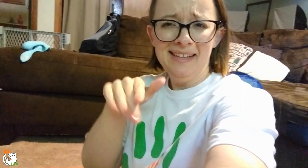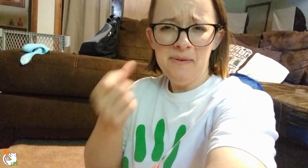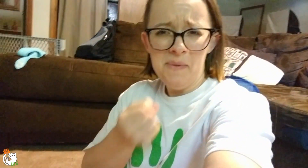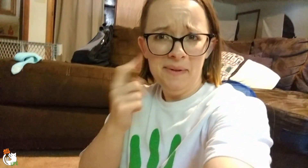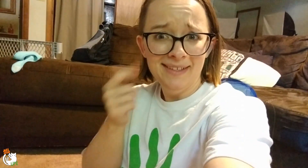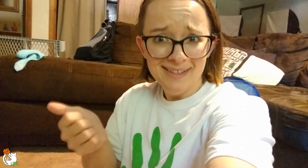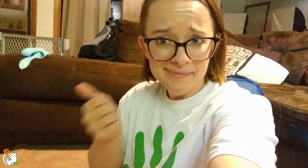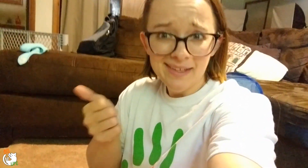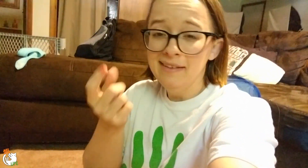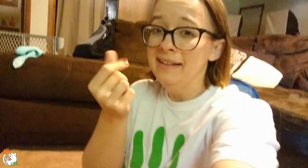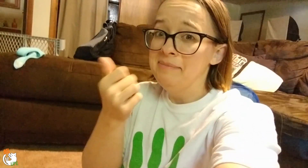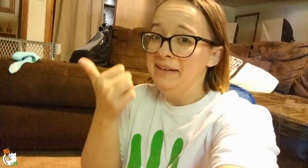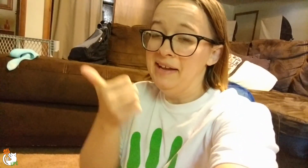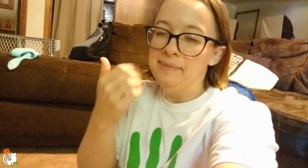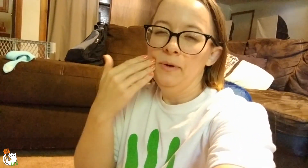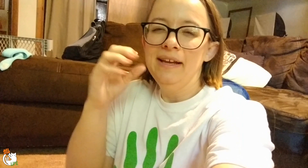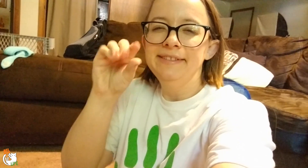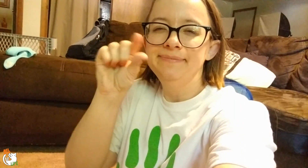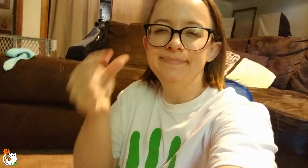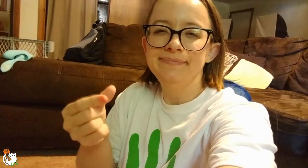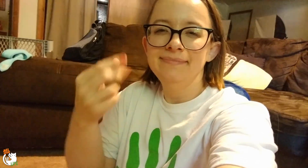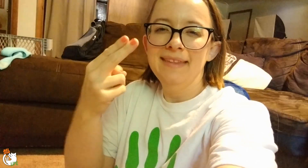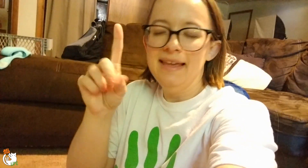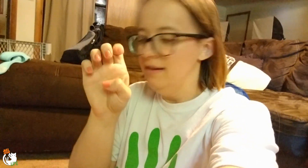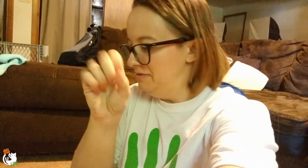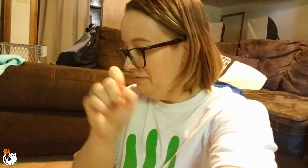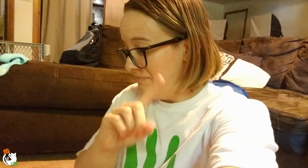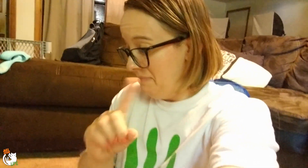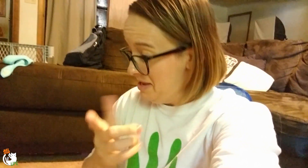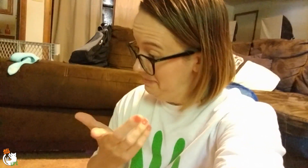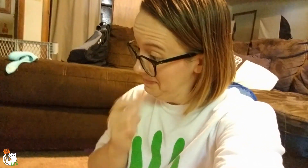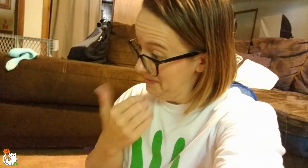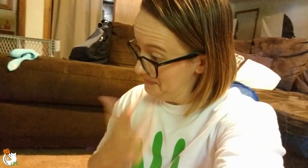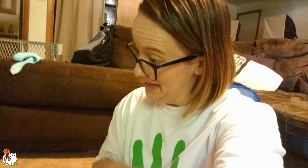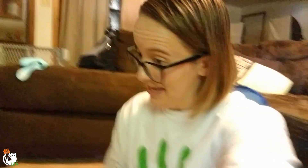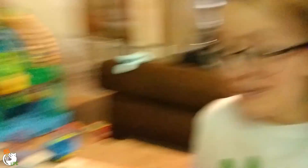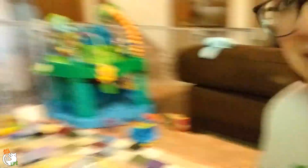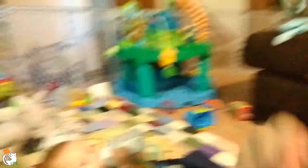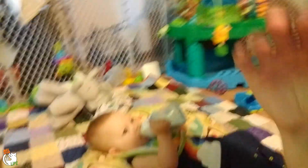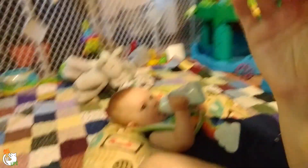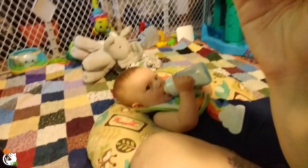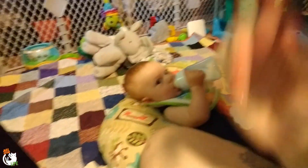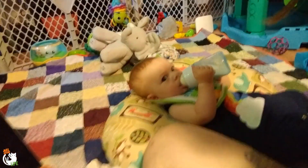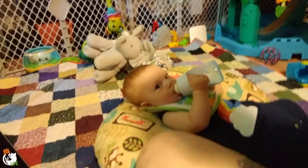I can't believe he can hold that himself. He needs a little bit of help, but this one has handles. Not too bad.